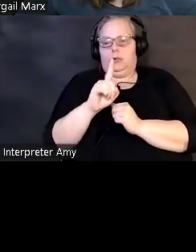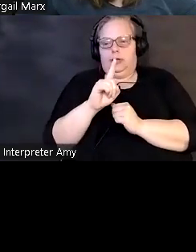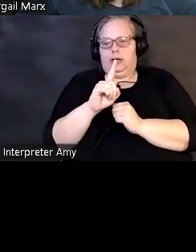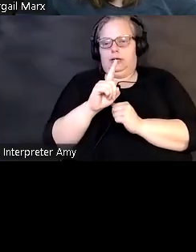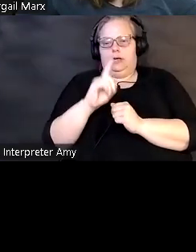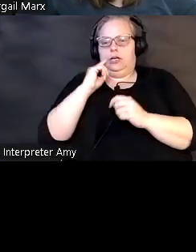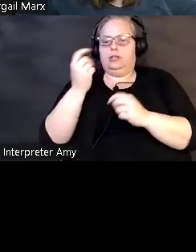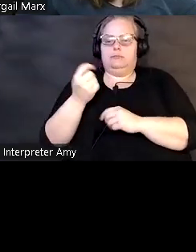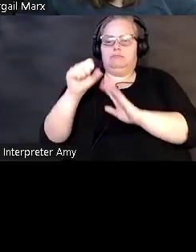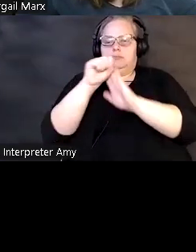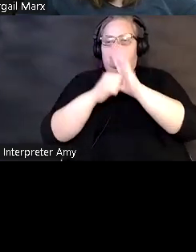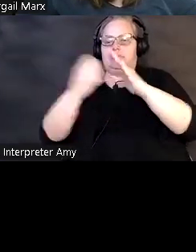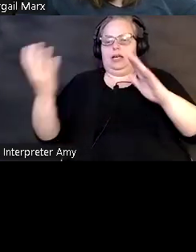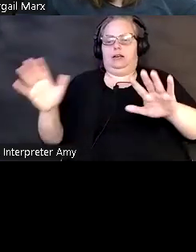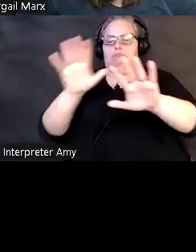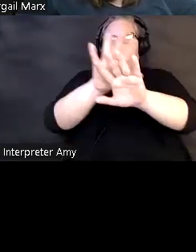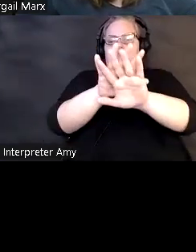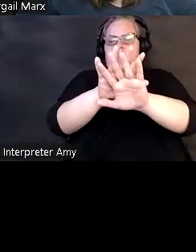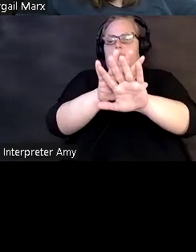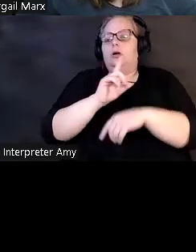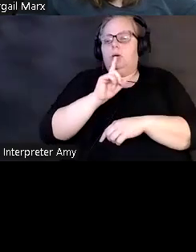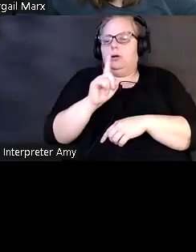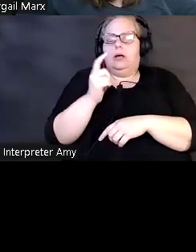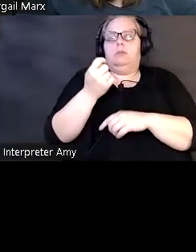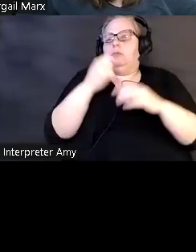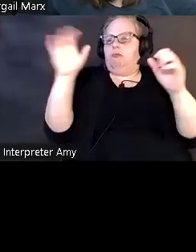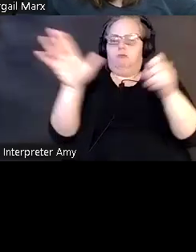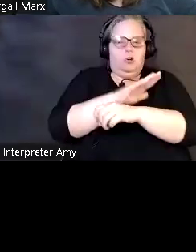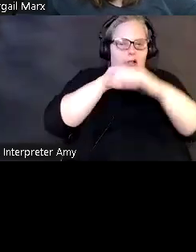get all the full features, the access to it, you can play around with it.